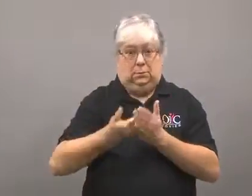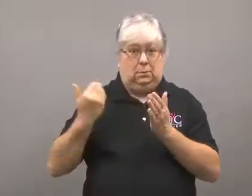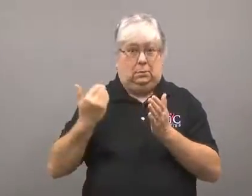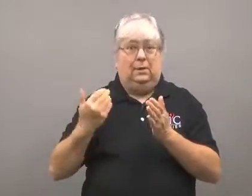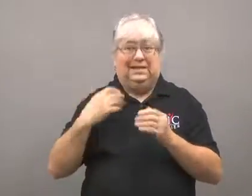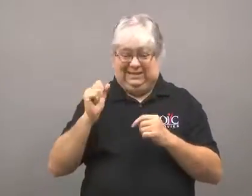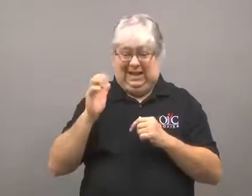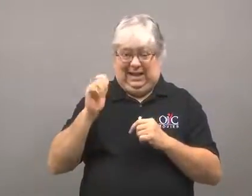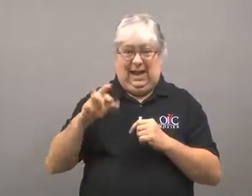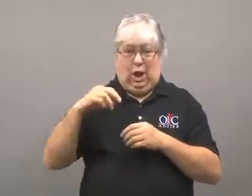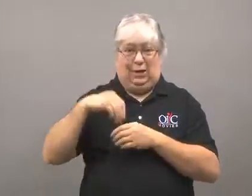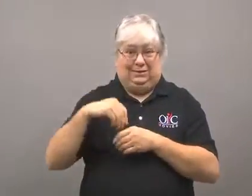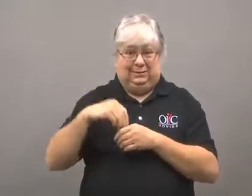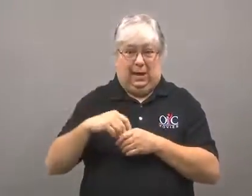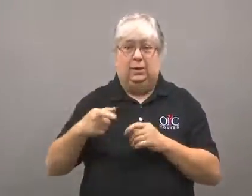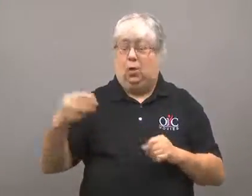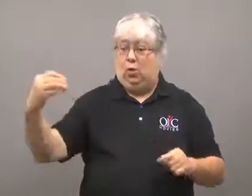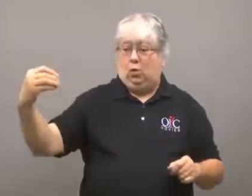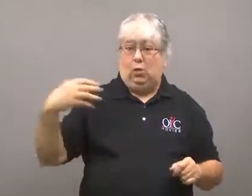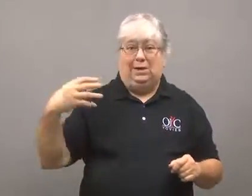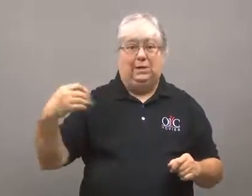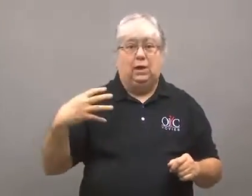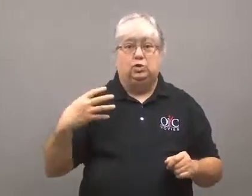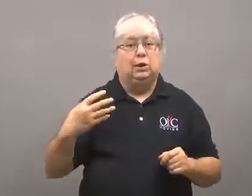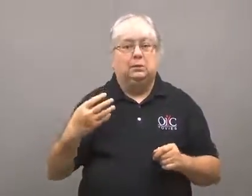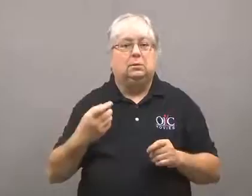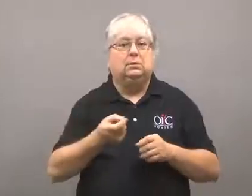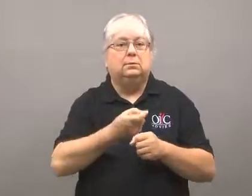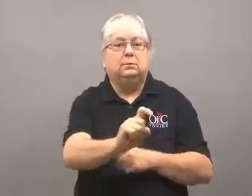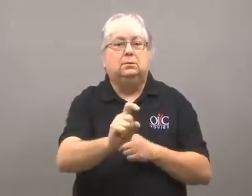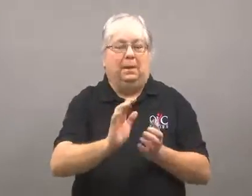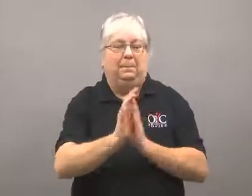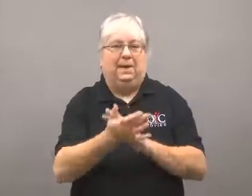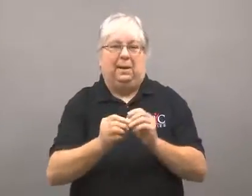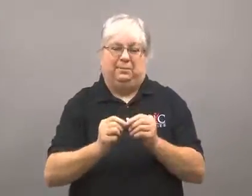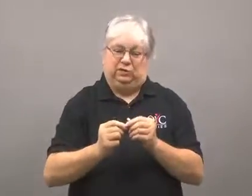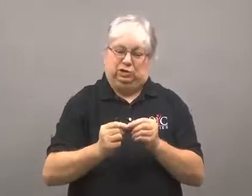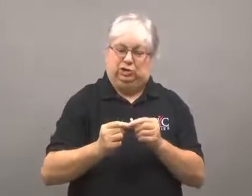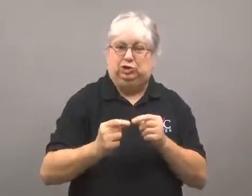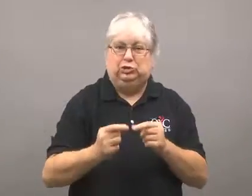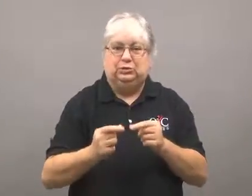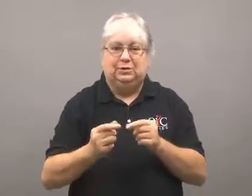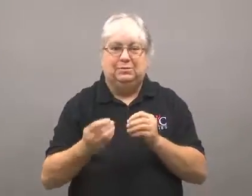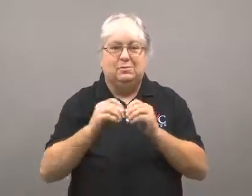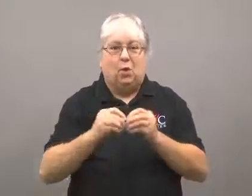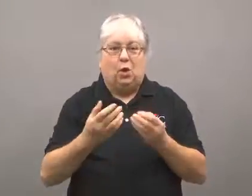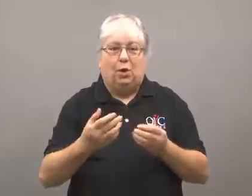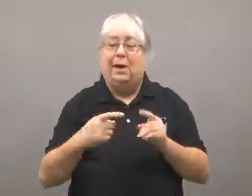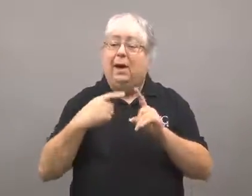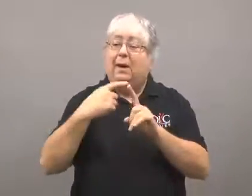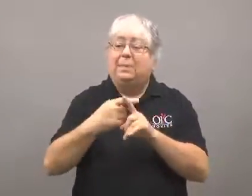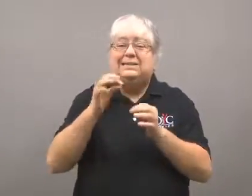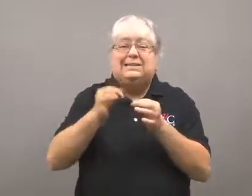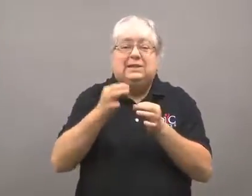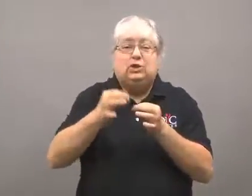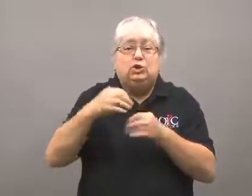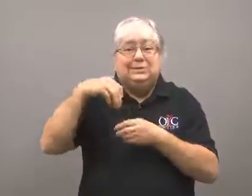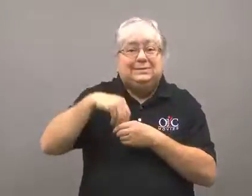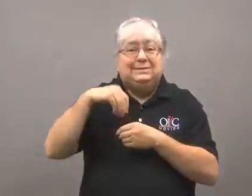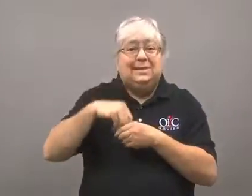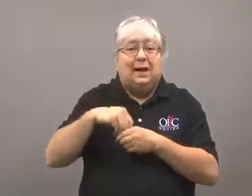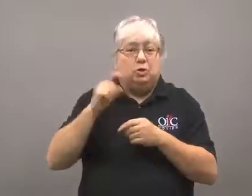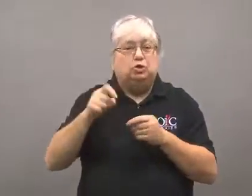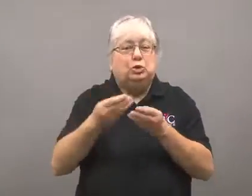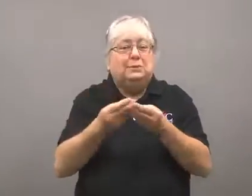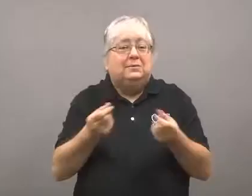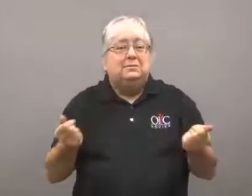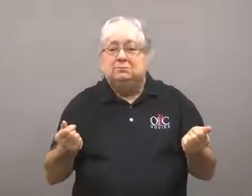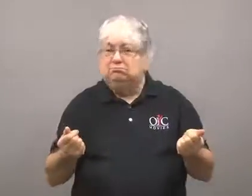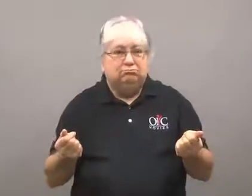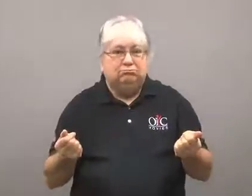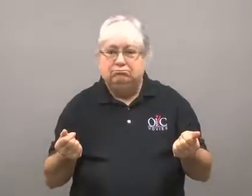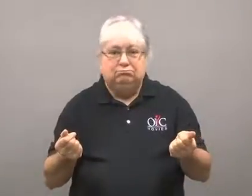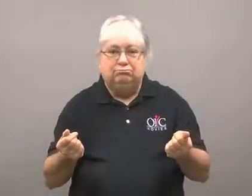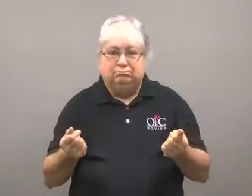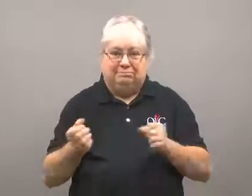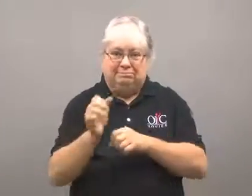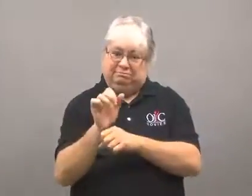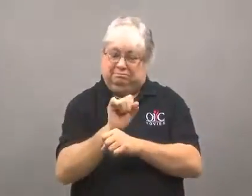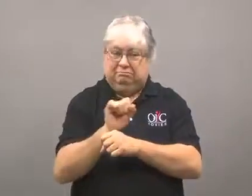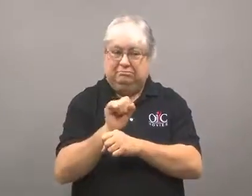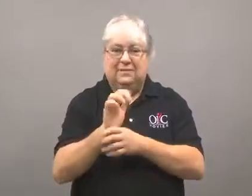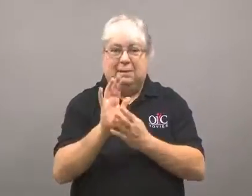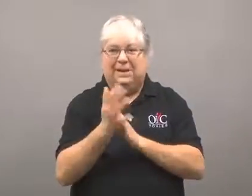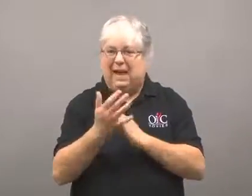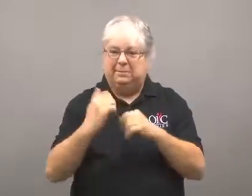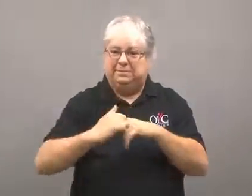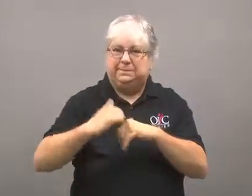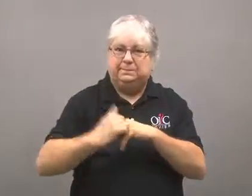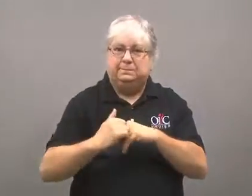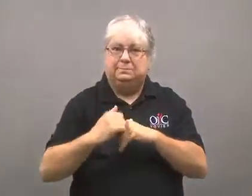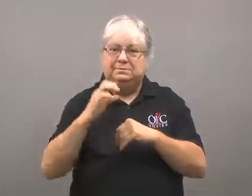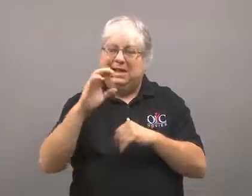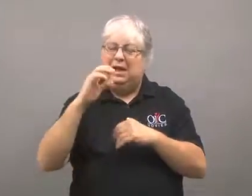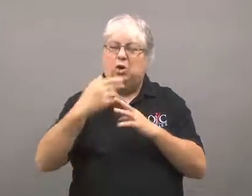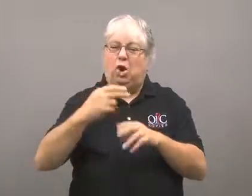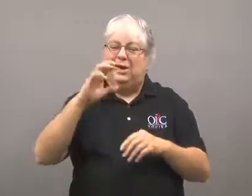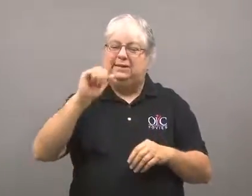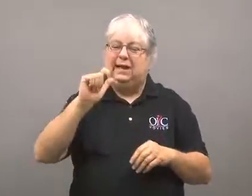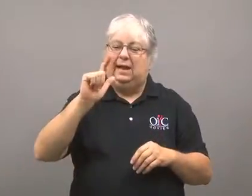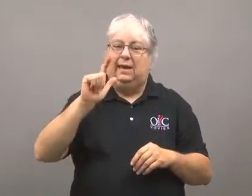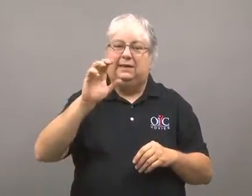Rather, I was told I had scar tissue inside. The scar was from the lumpectomy I'd originally had. The radiation caused it to thicken.